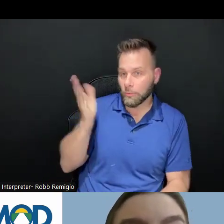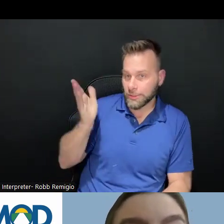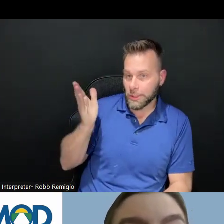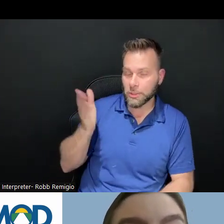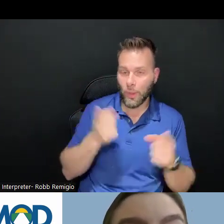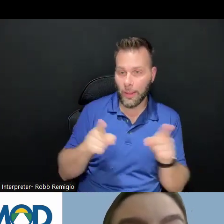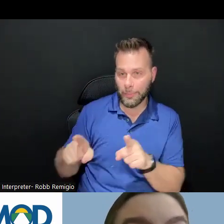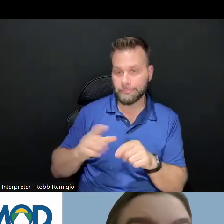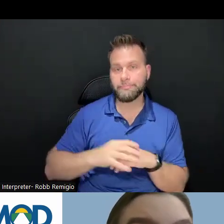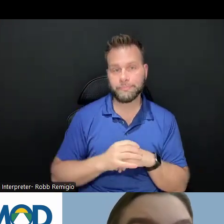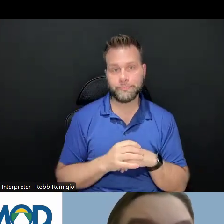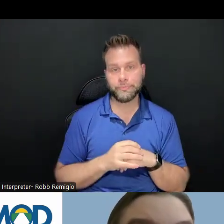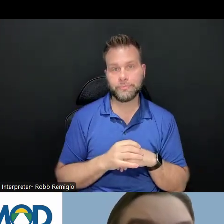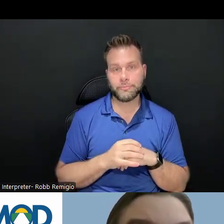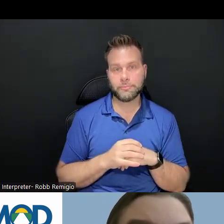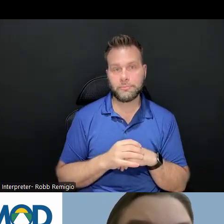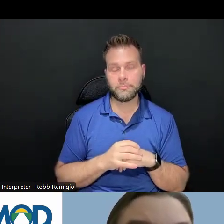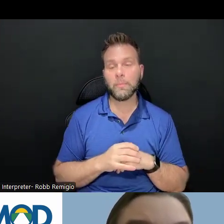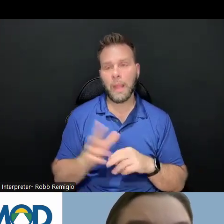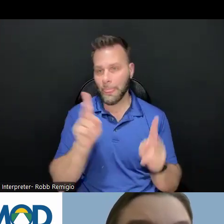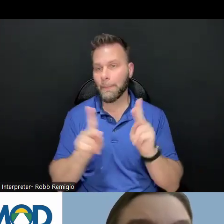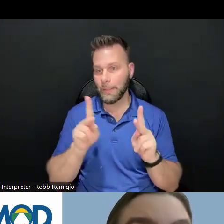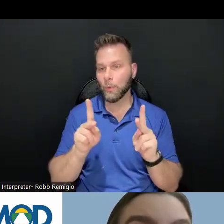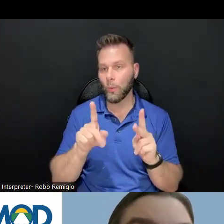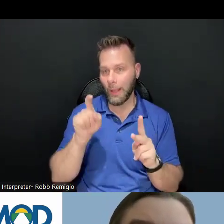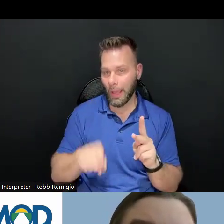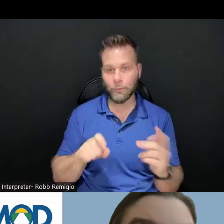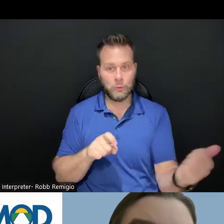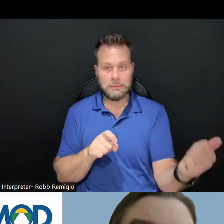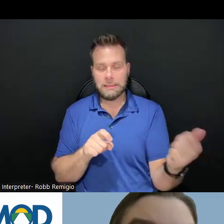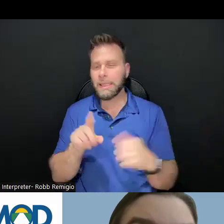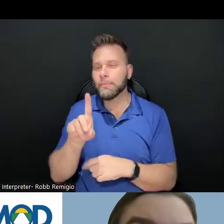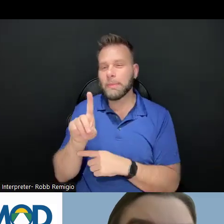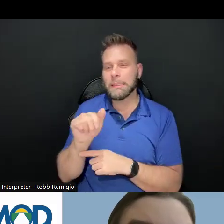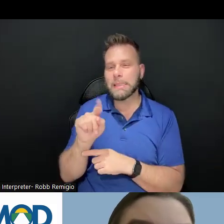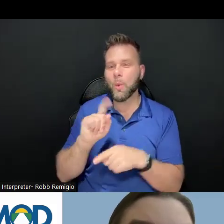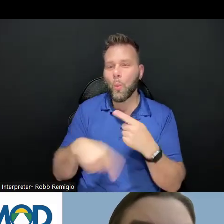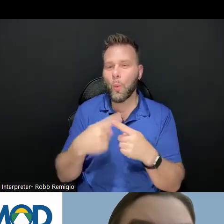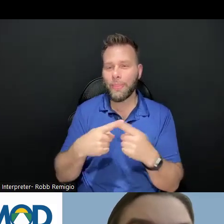meeting or presentation, which people would have to send a request by, and then you can